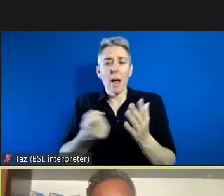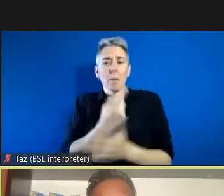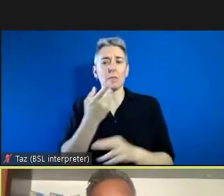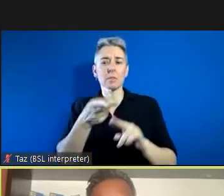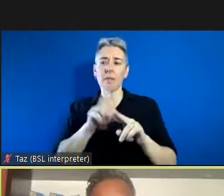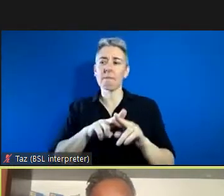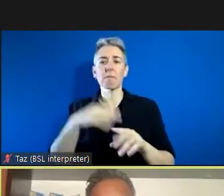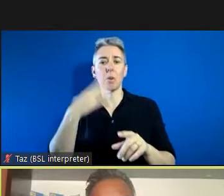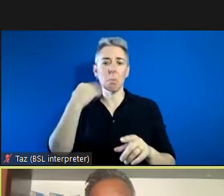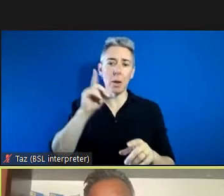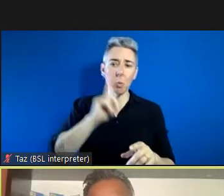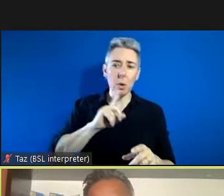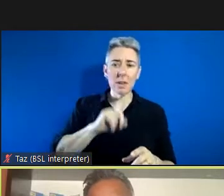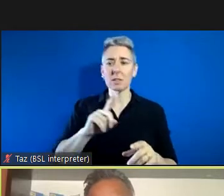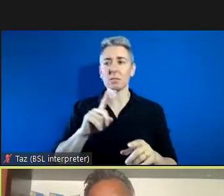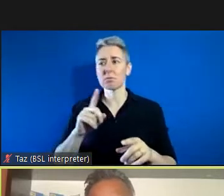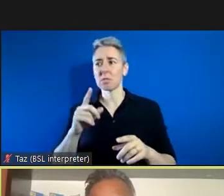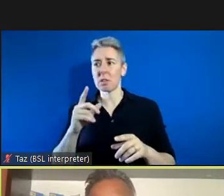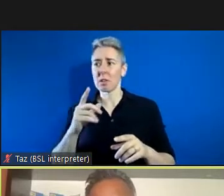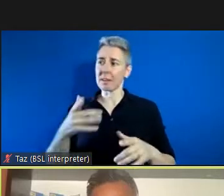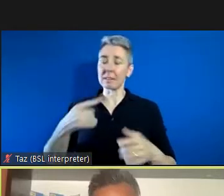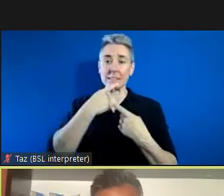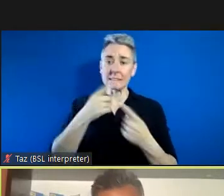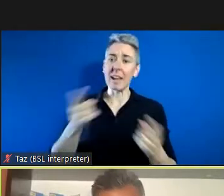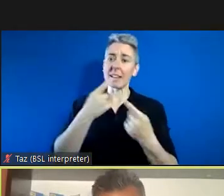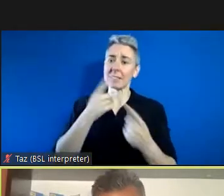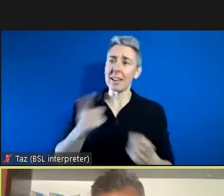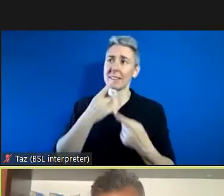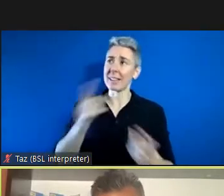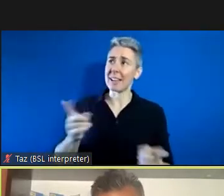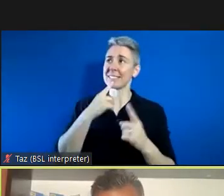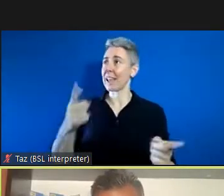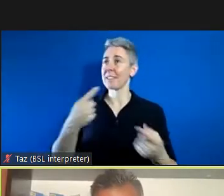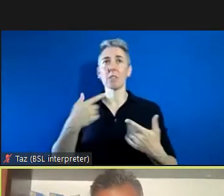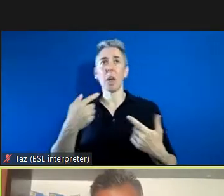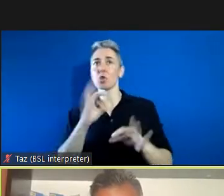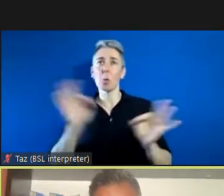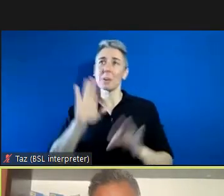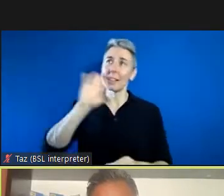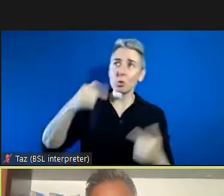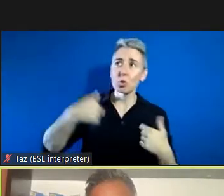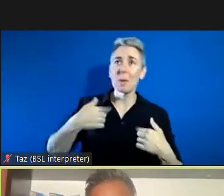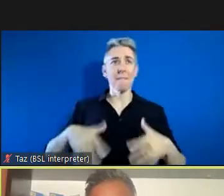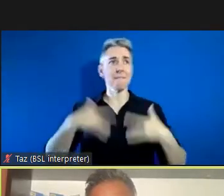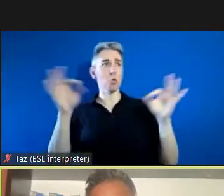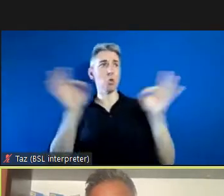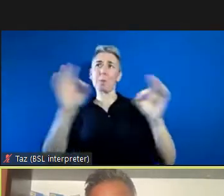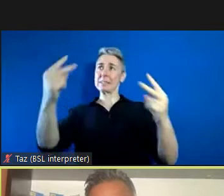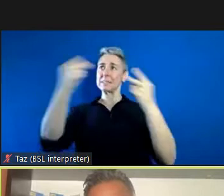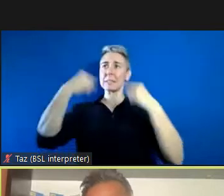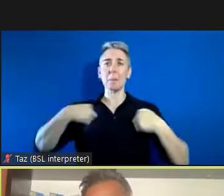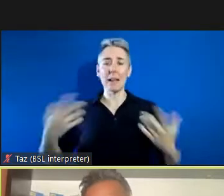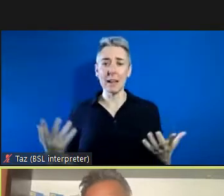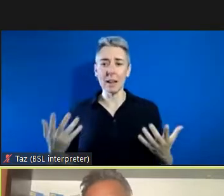or even talked about by academics for another 50 years. This has ramifications deep ones for